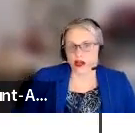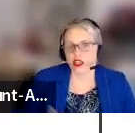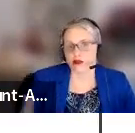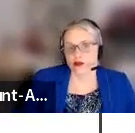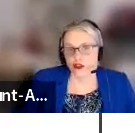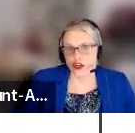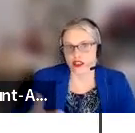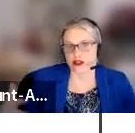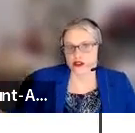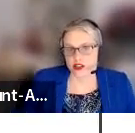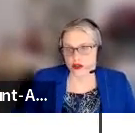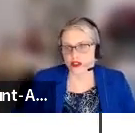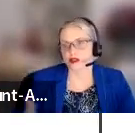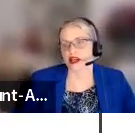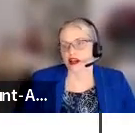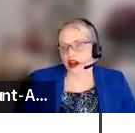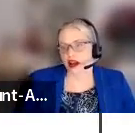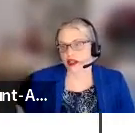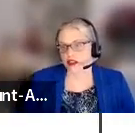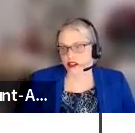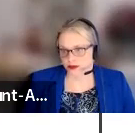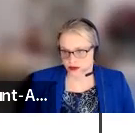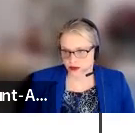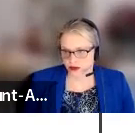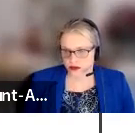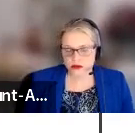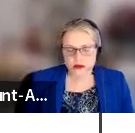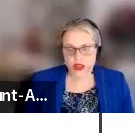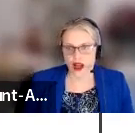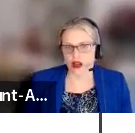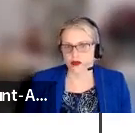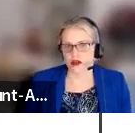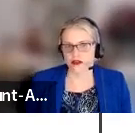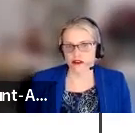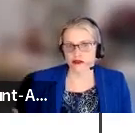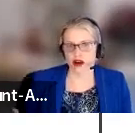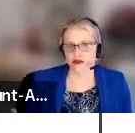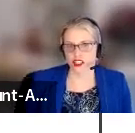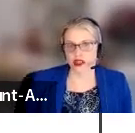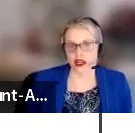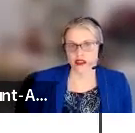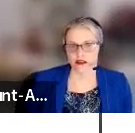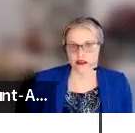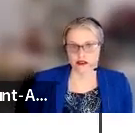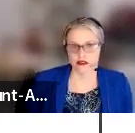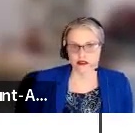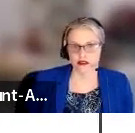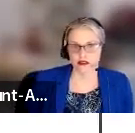Why do we think people in jails and prisons might have higher rates of TBI?